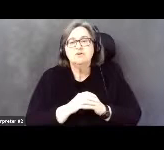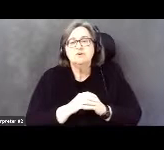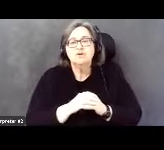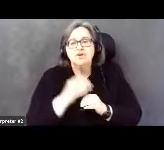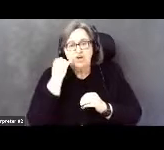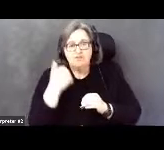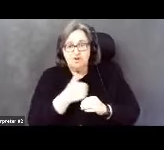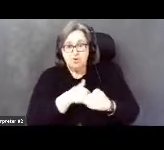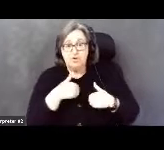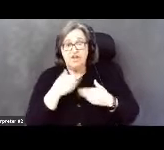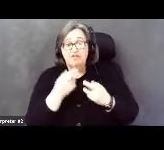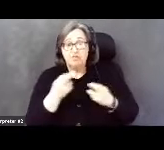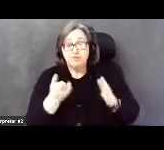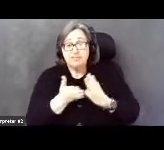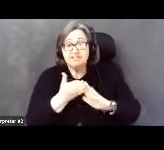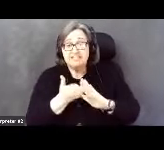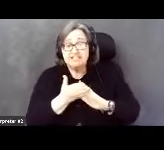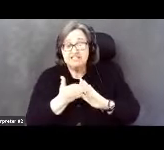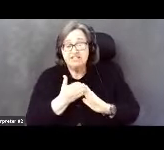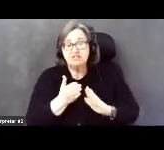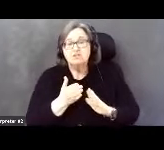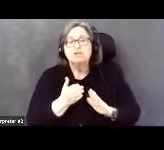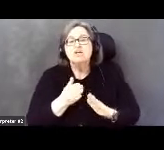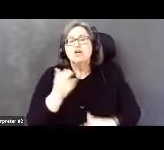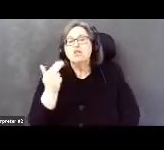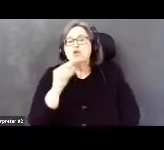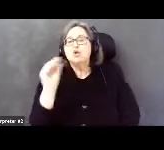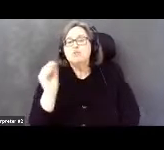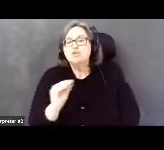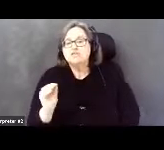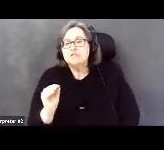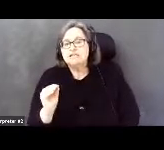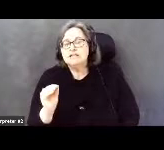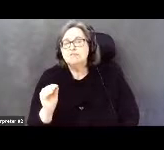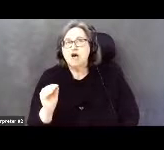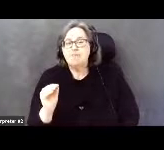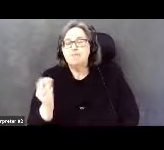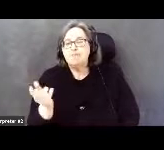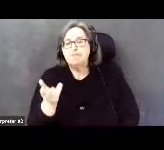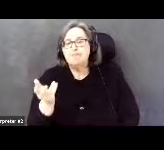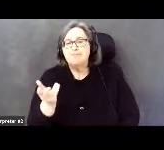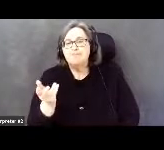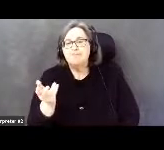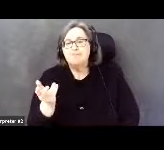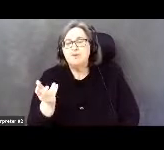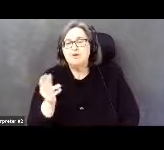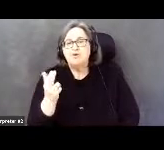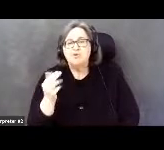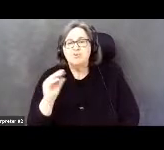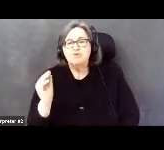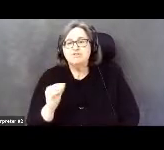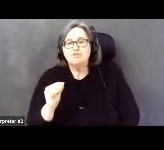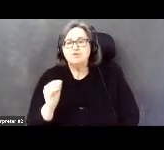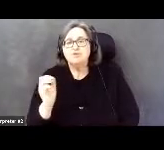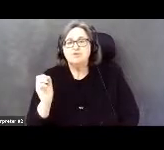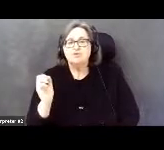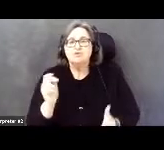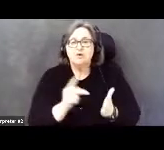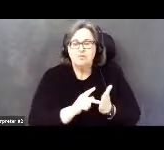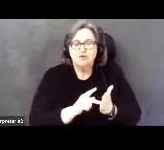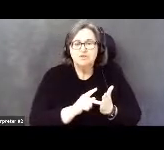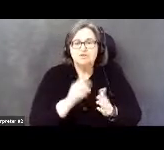resource facilitation, you were 13% of those folks resaid vitaminned at six months versus